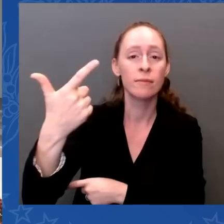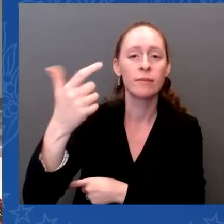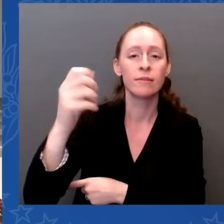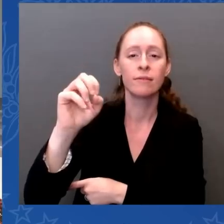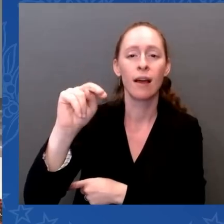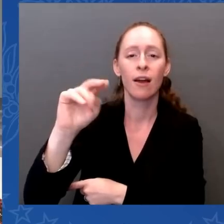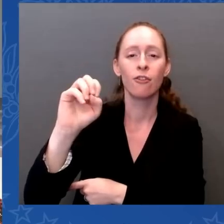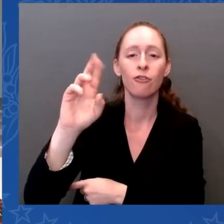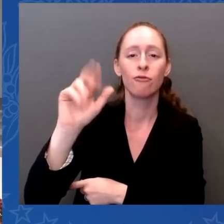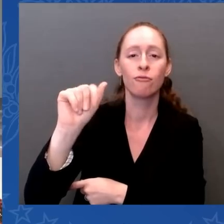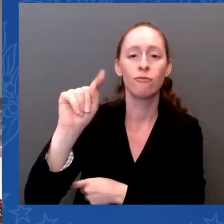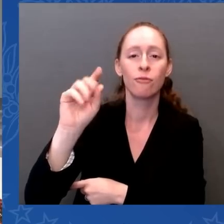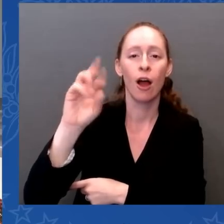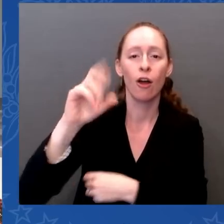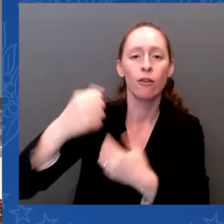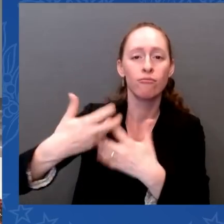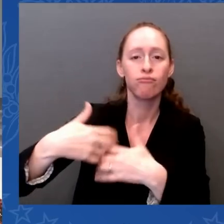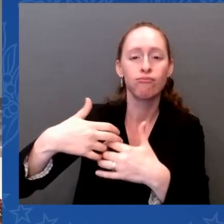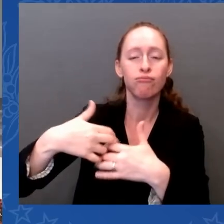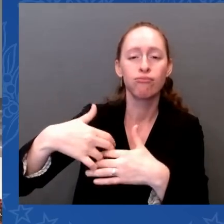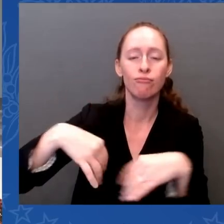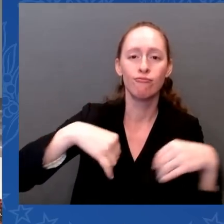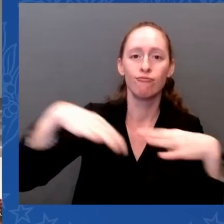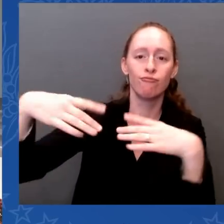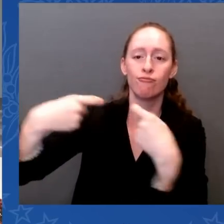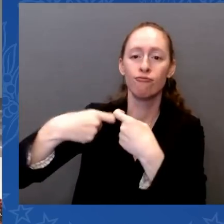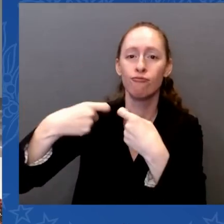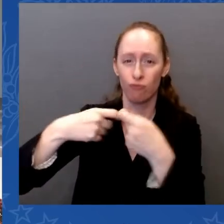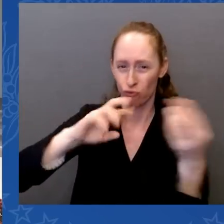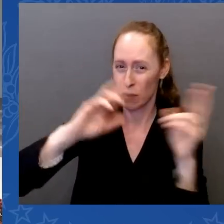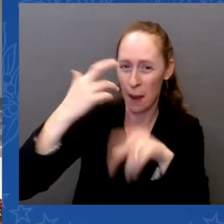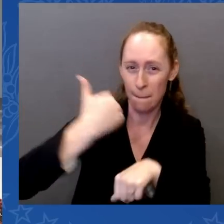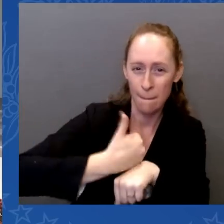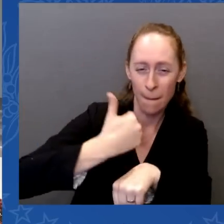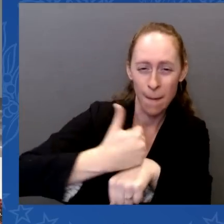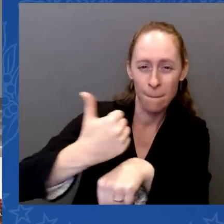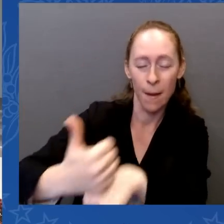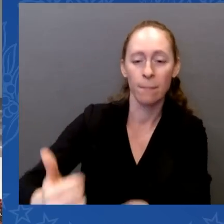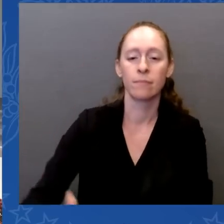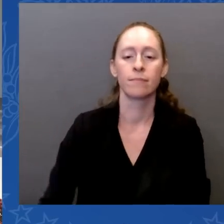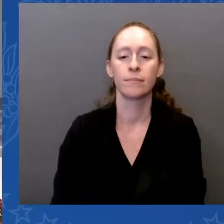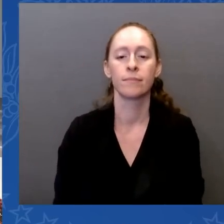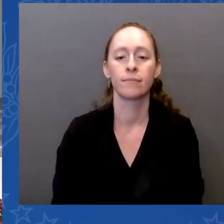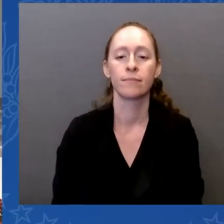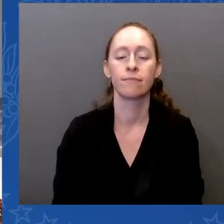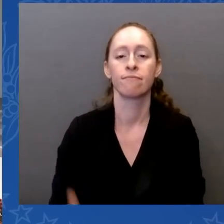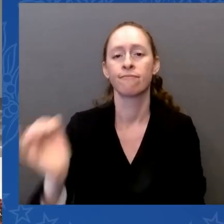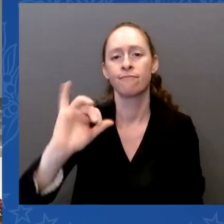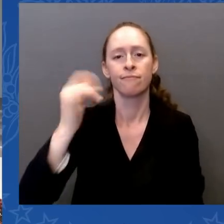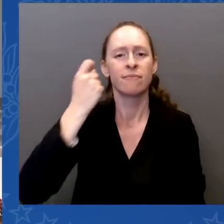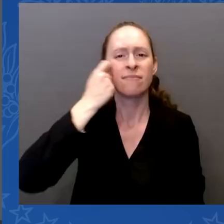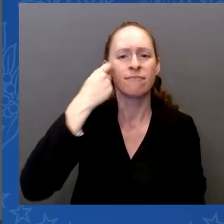the mayors of Tampa, St. Pete's, and Clearwater. All of them -- all of them are in the storm's path.